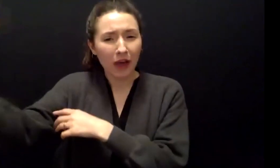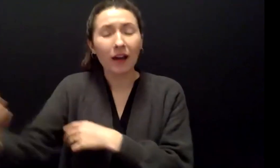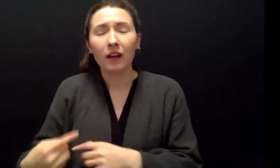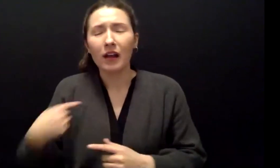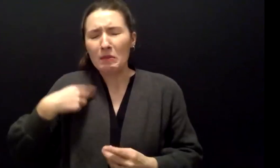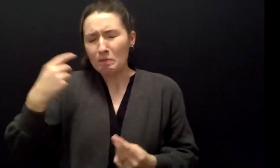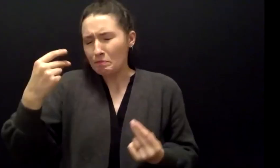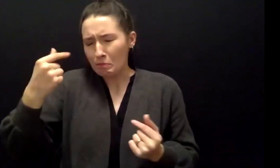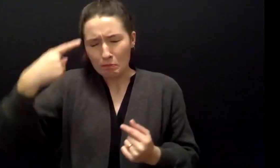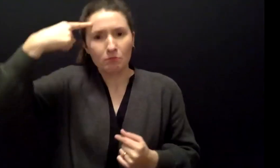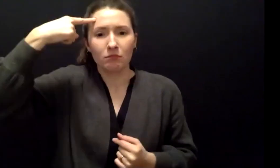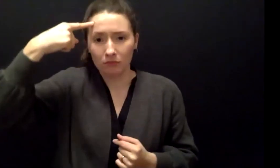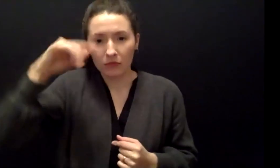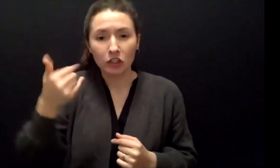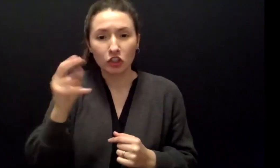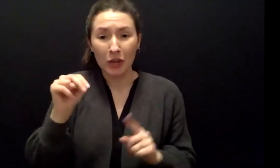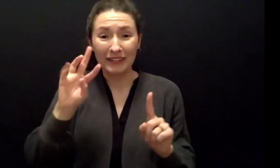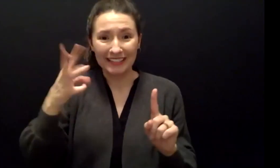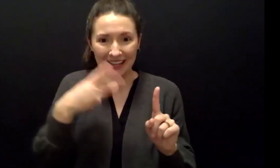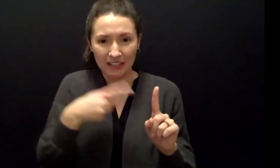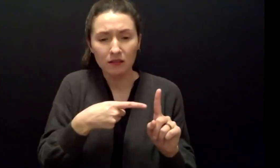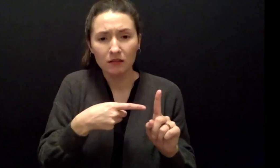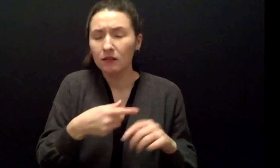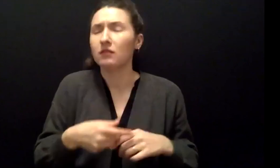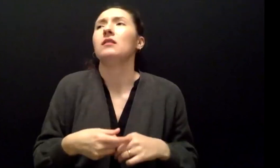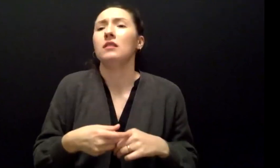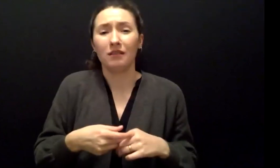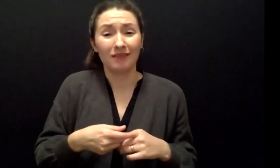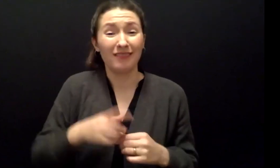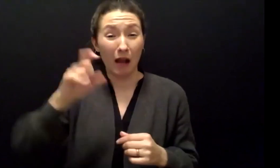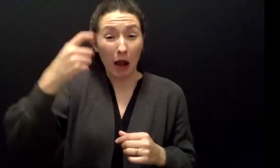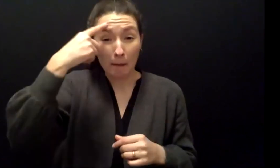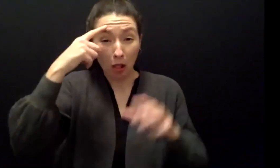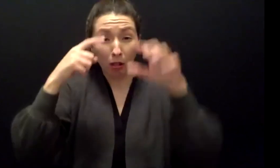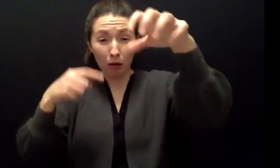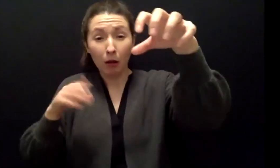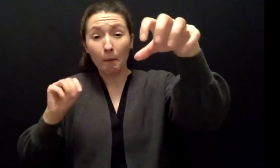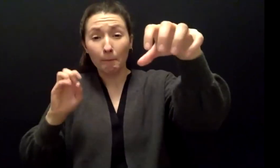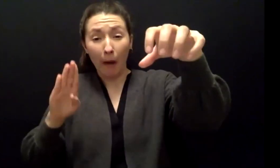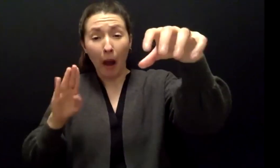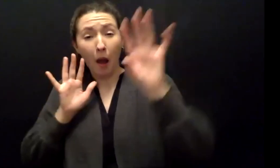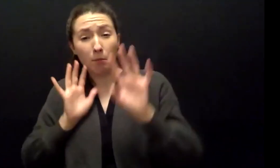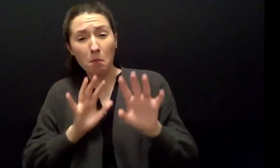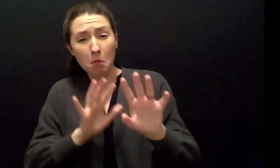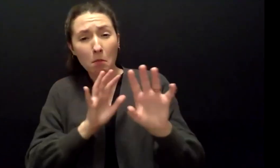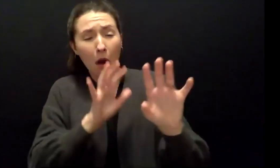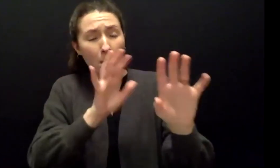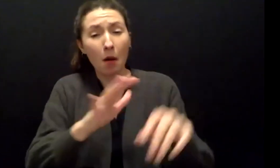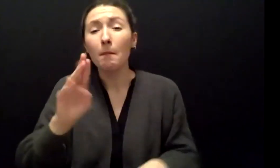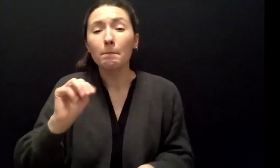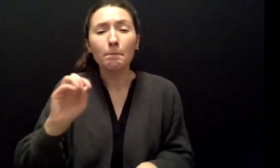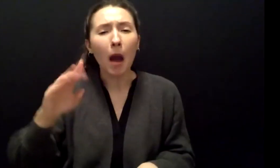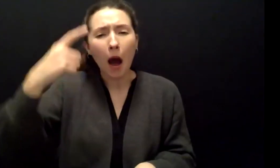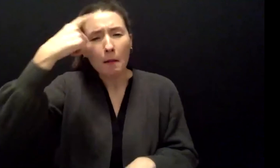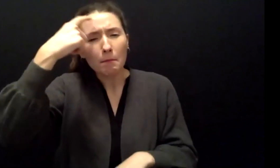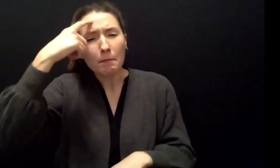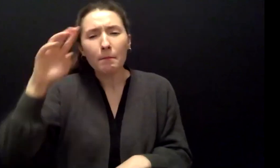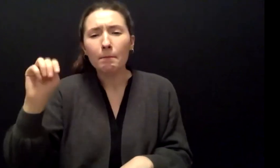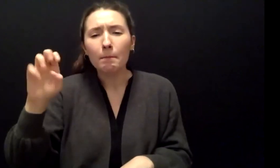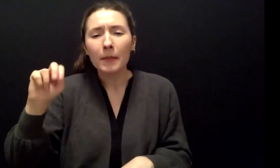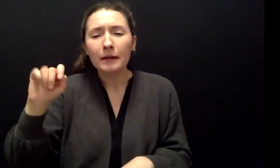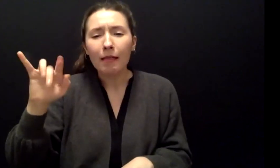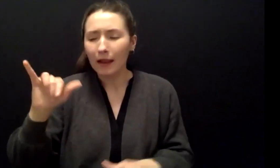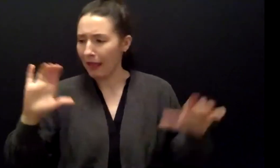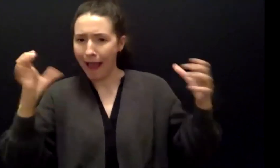remove some of those canonical artists, it's become very difficult to let go of some of